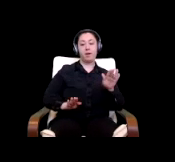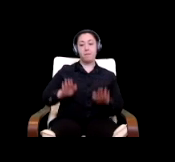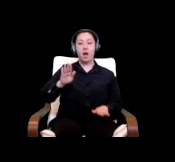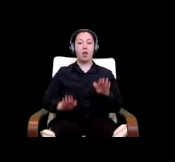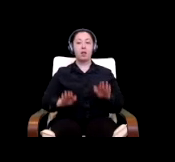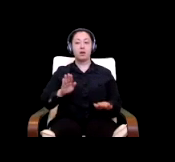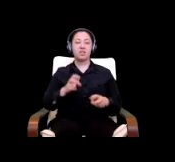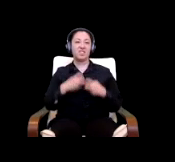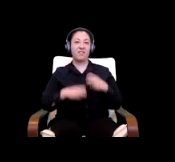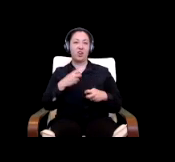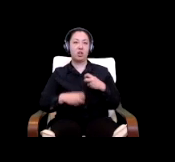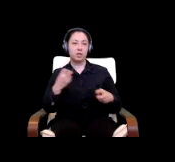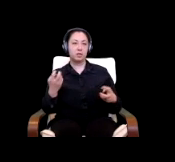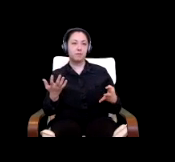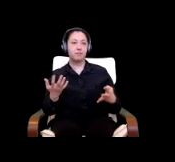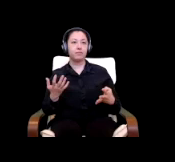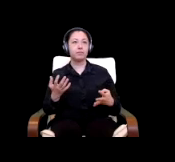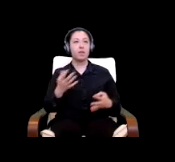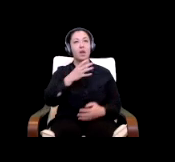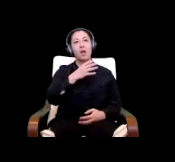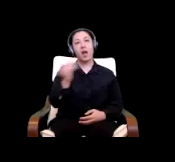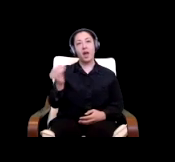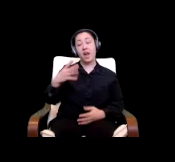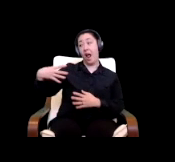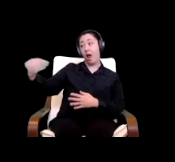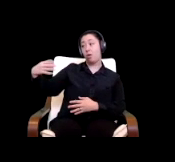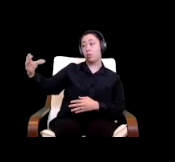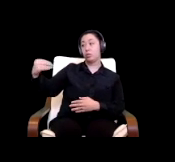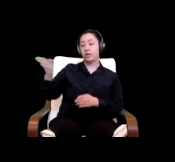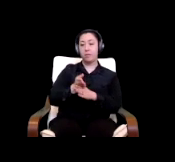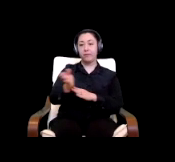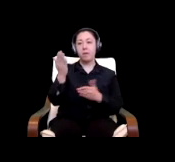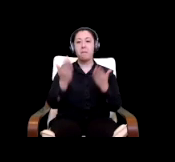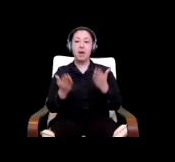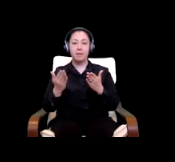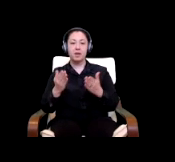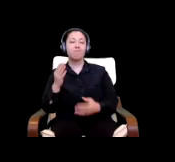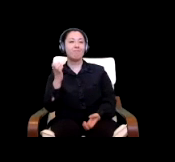Consulting professionals might include an ENT.